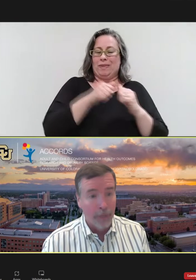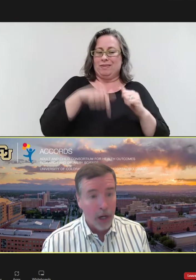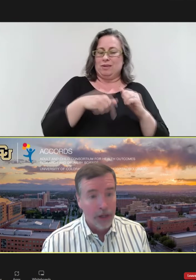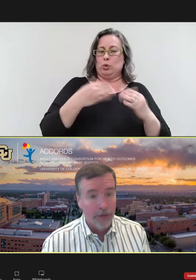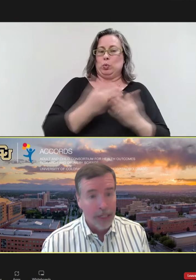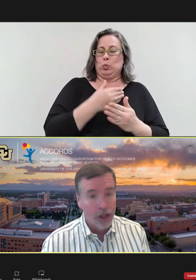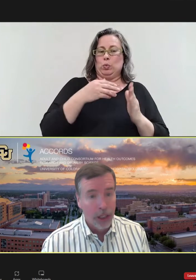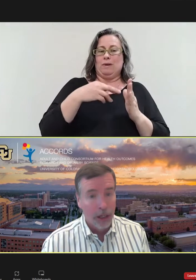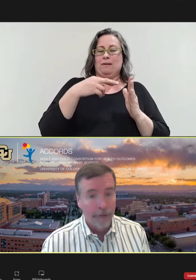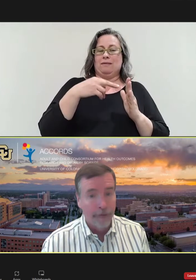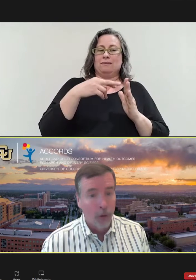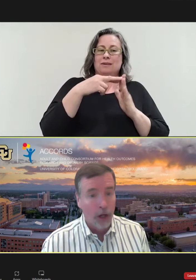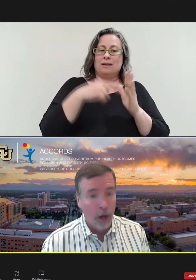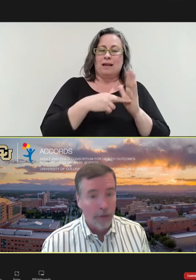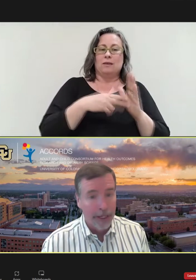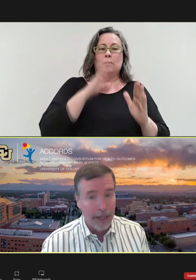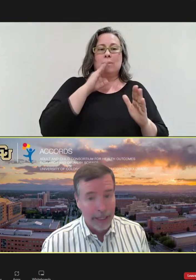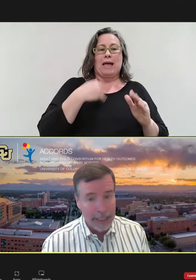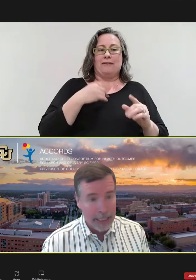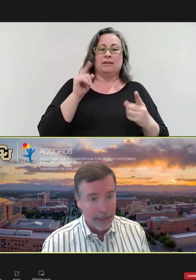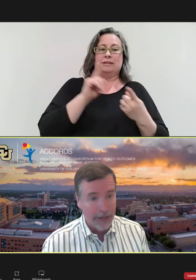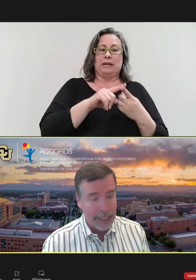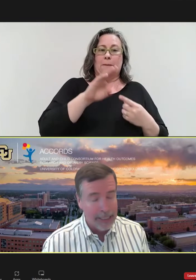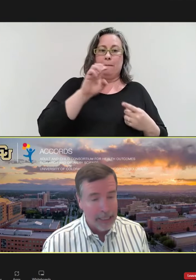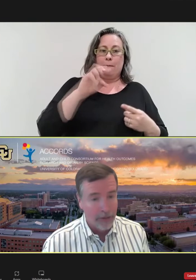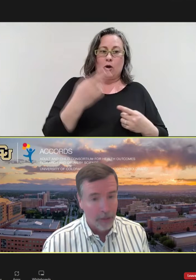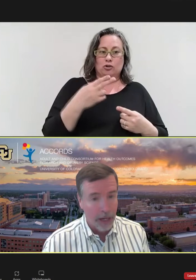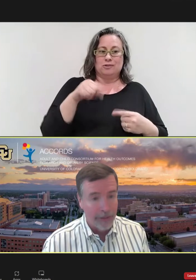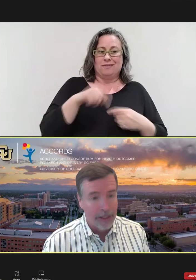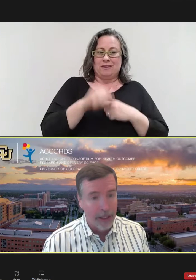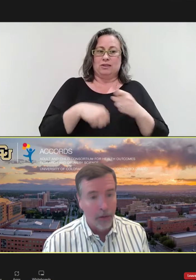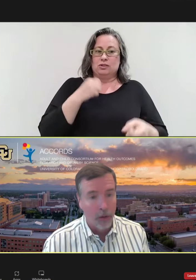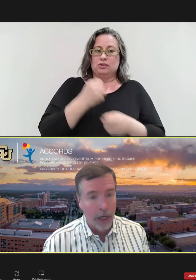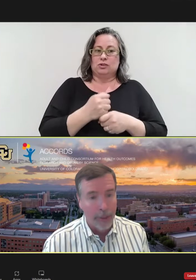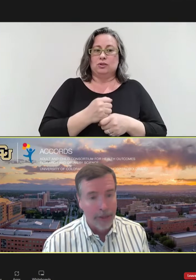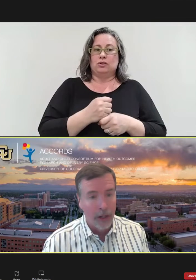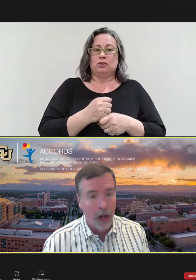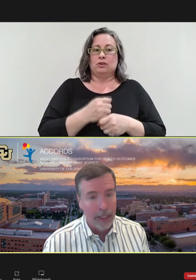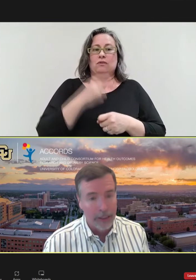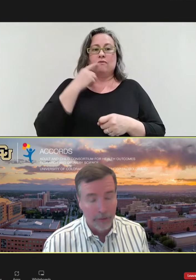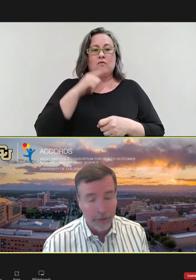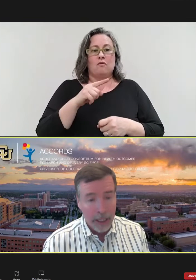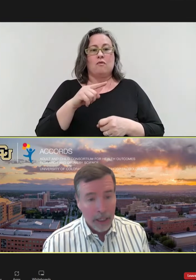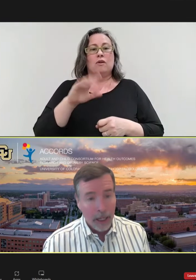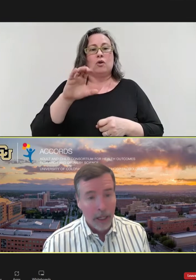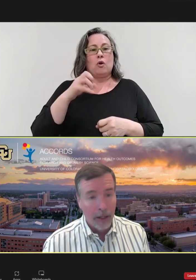March of this year for COVID-19 vaccines for the private stock requirements and August of